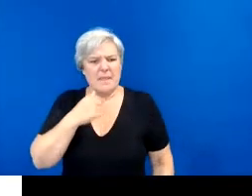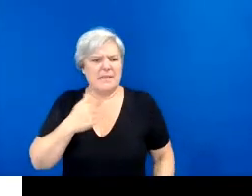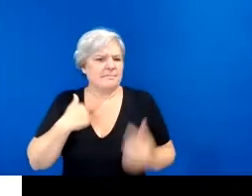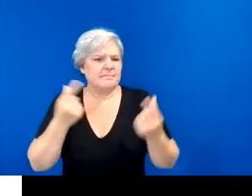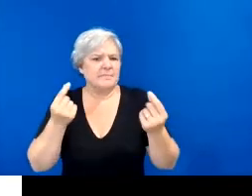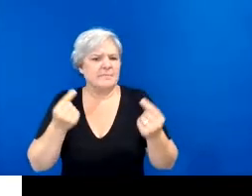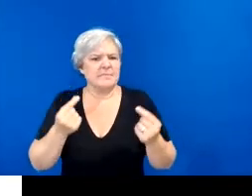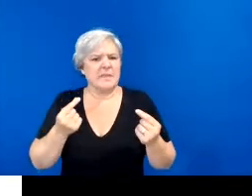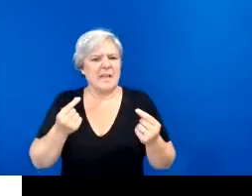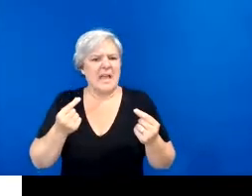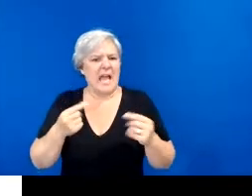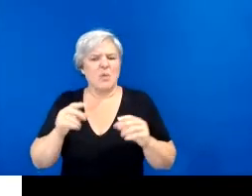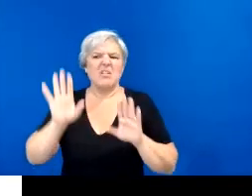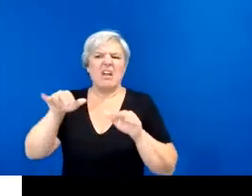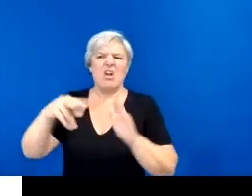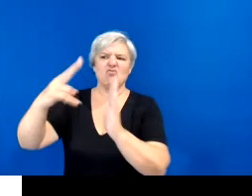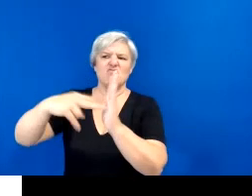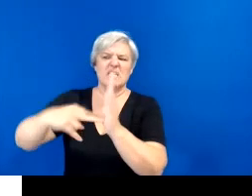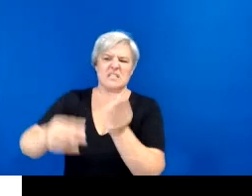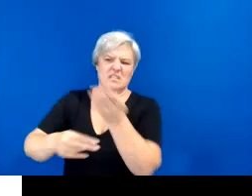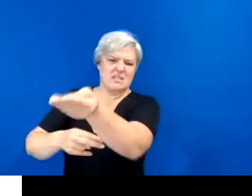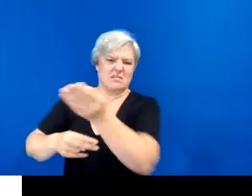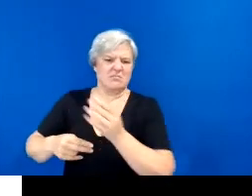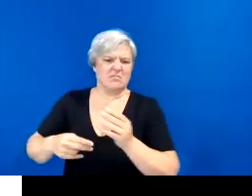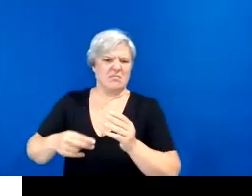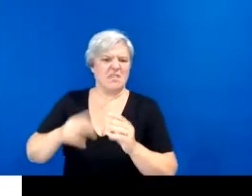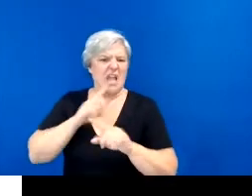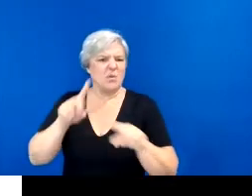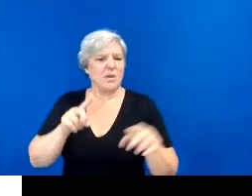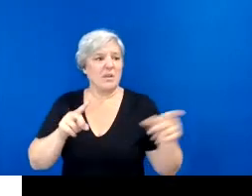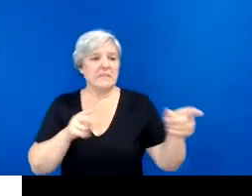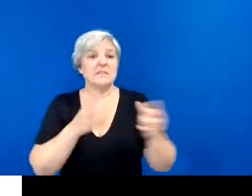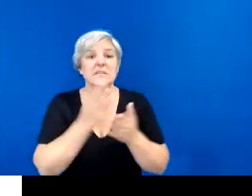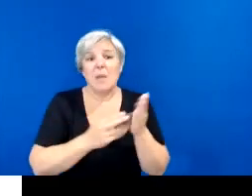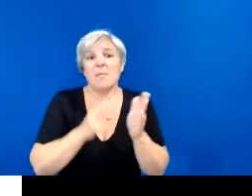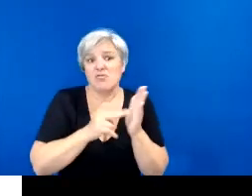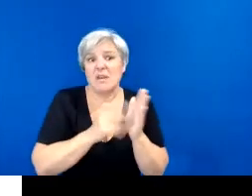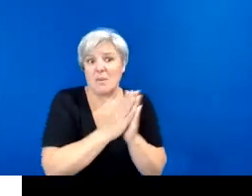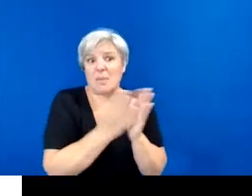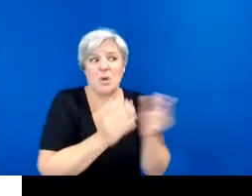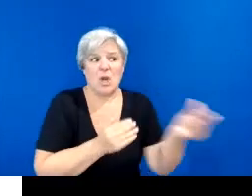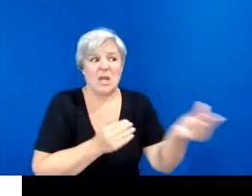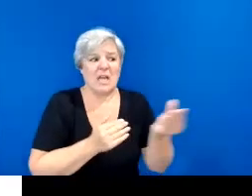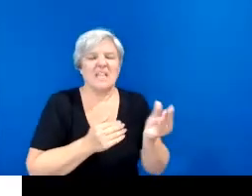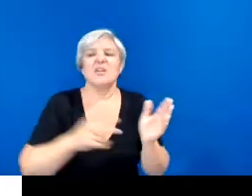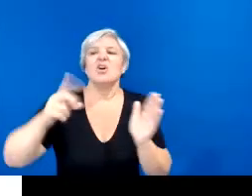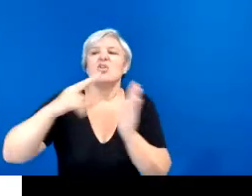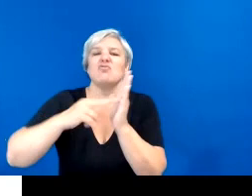assign readings and assignments from this commercial textbook that my students didn't really need